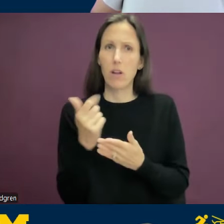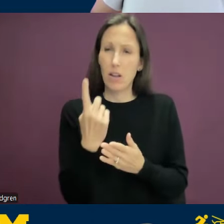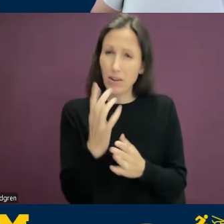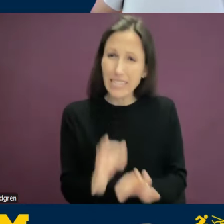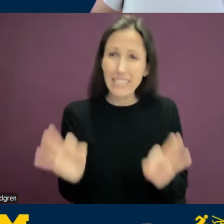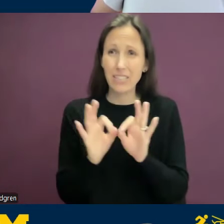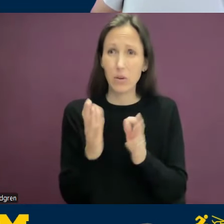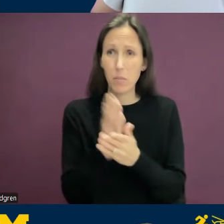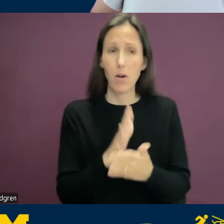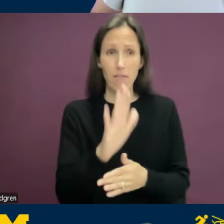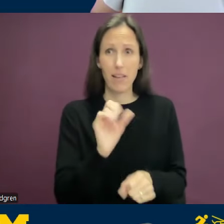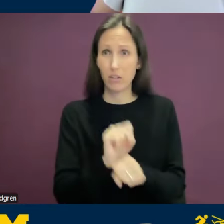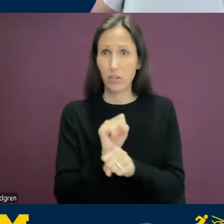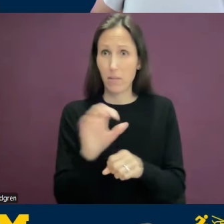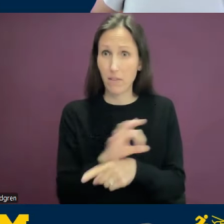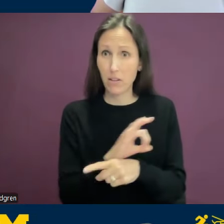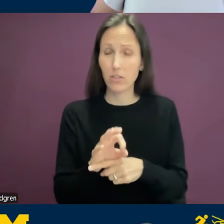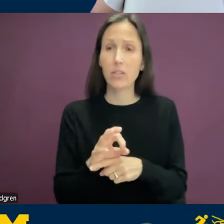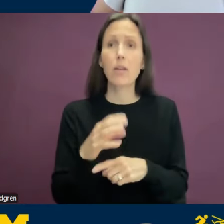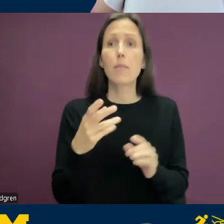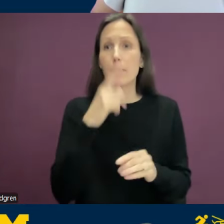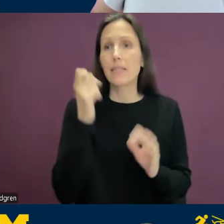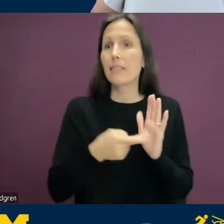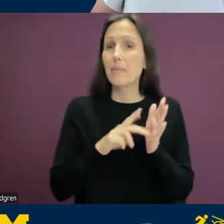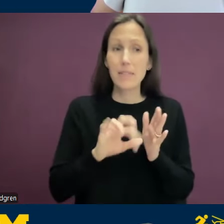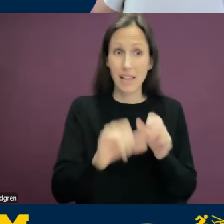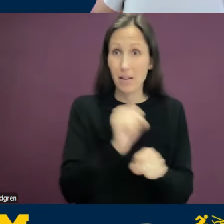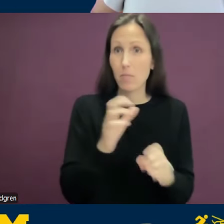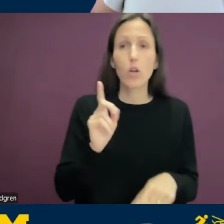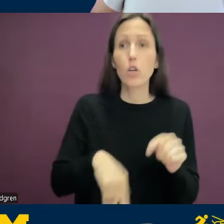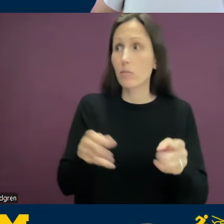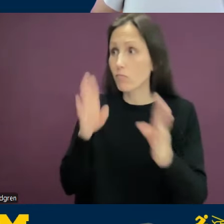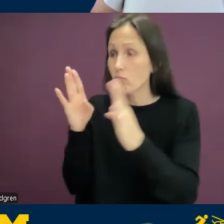as the employee would not be able to attend to unanticipated emergency circumstances